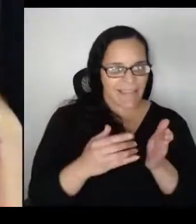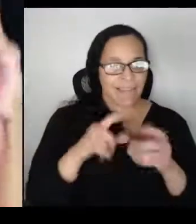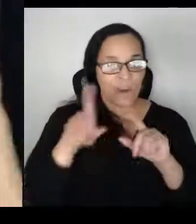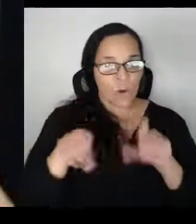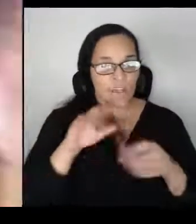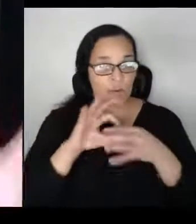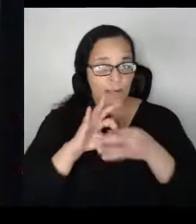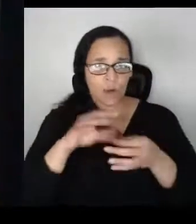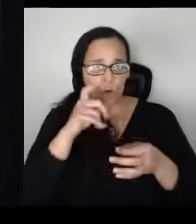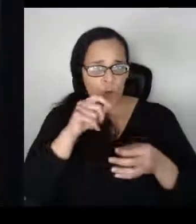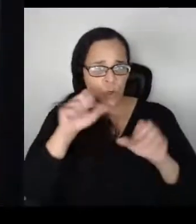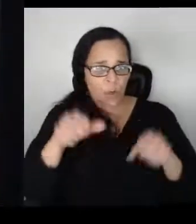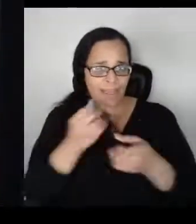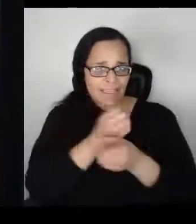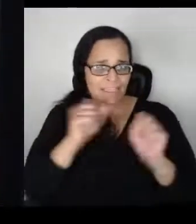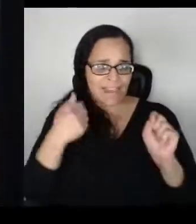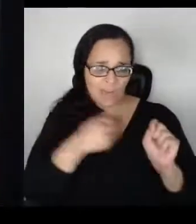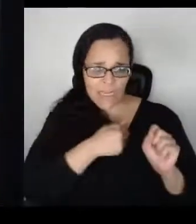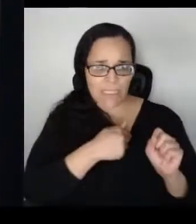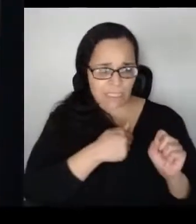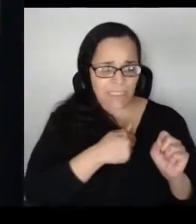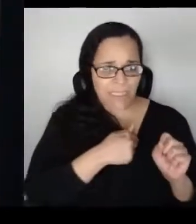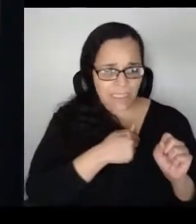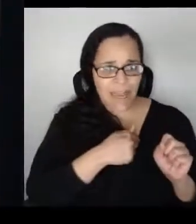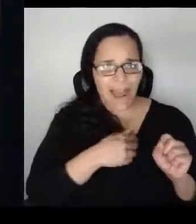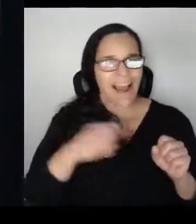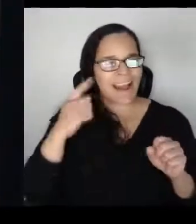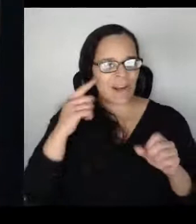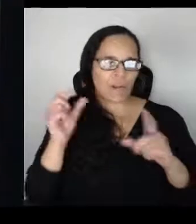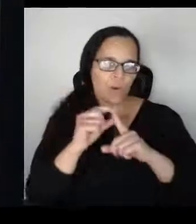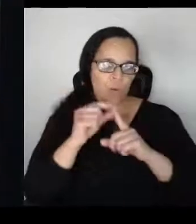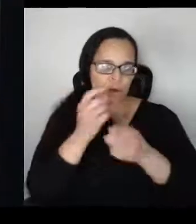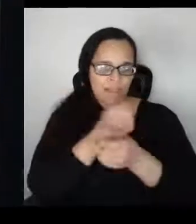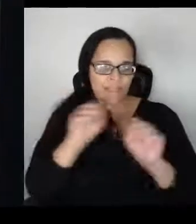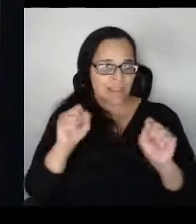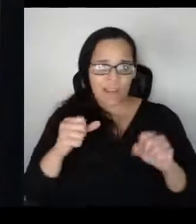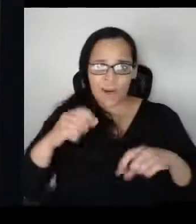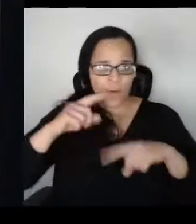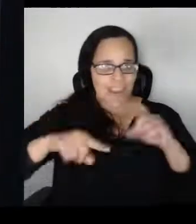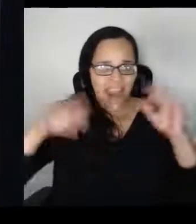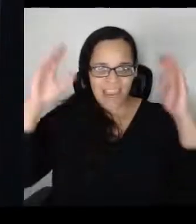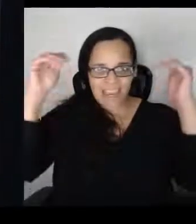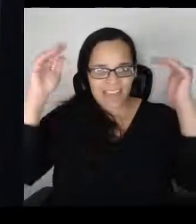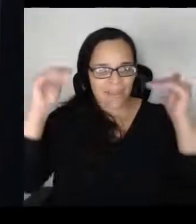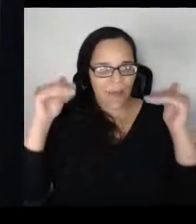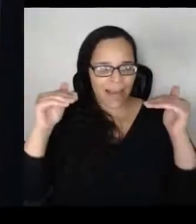And I hate to use the word save. We cannot expect the elected officials to save us,